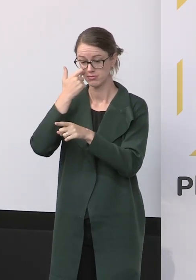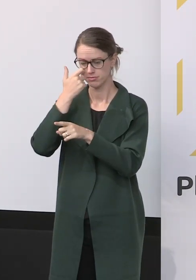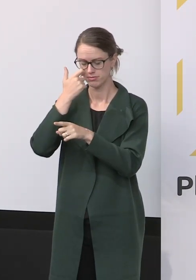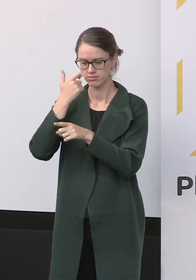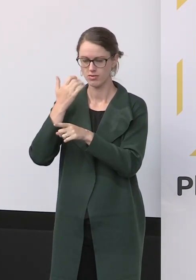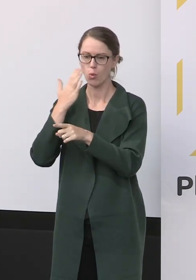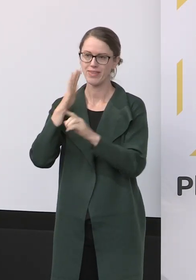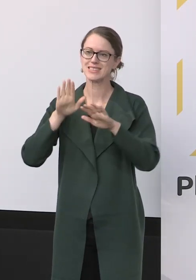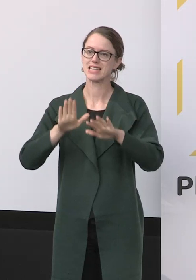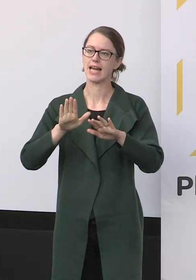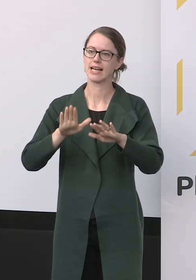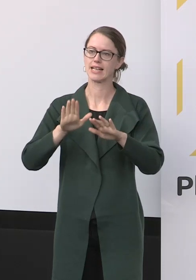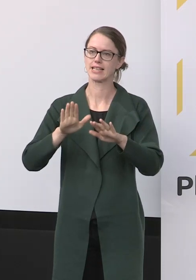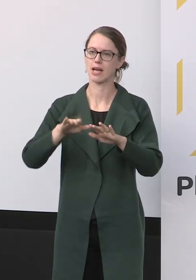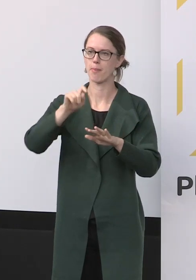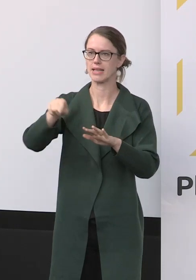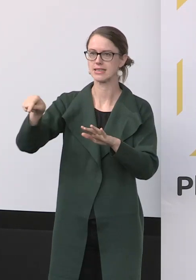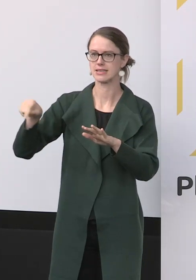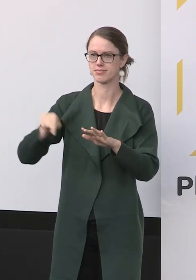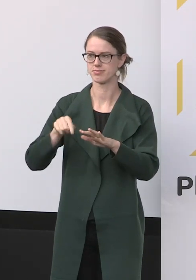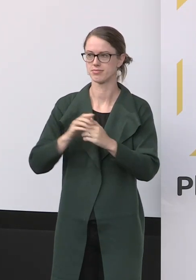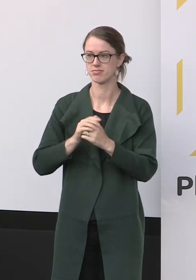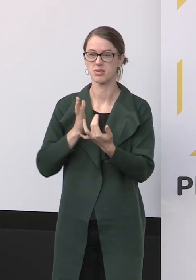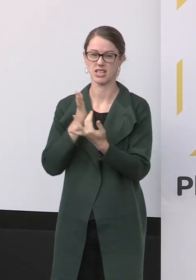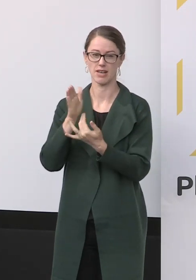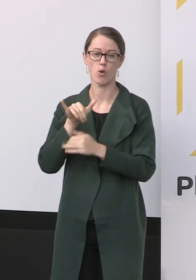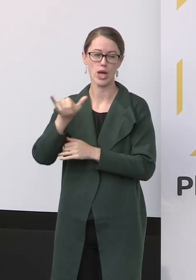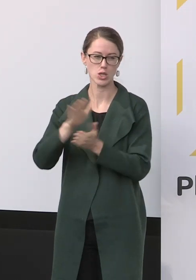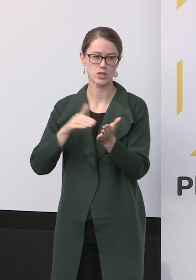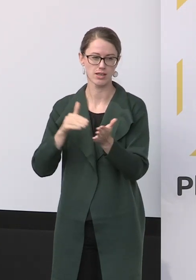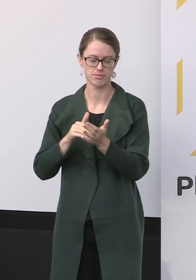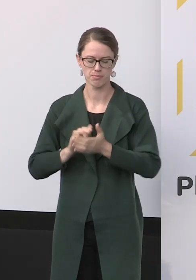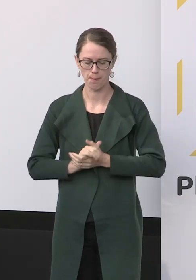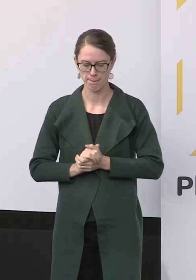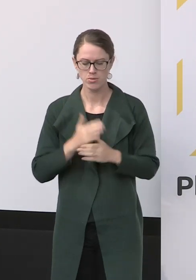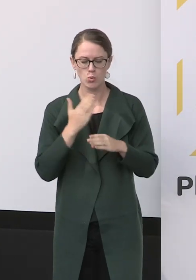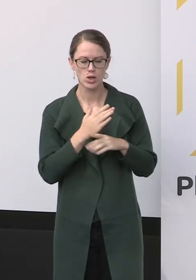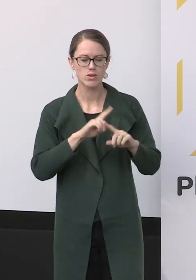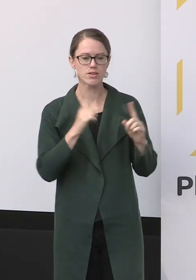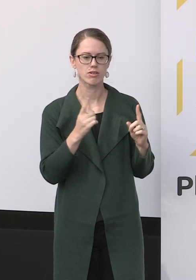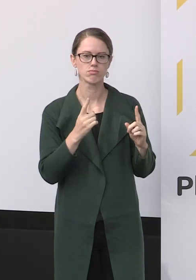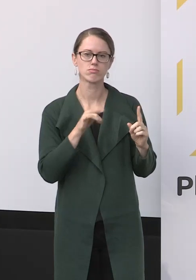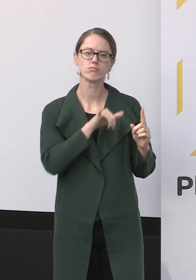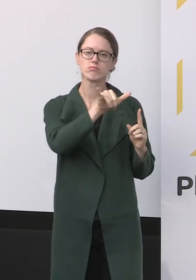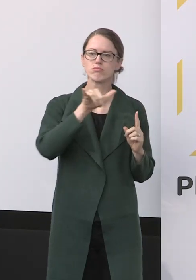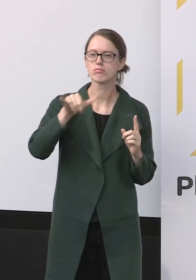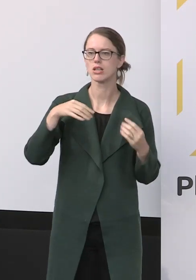that is a risk, and there are very clear plans and